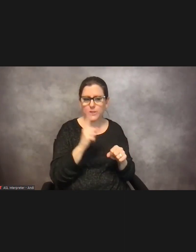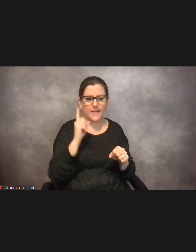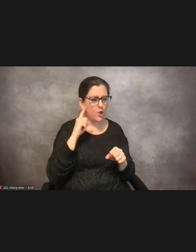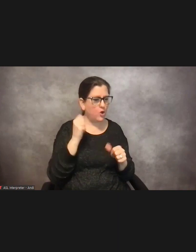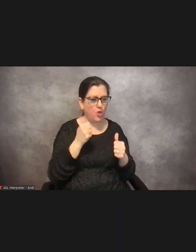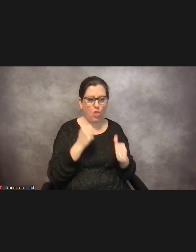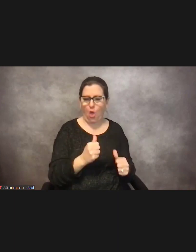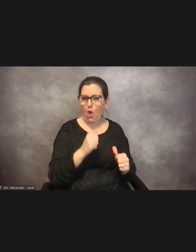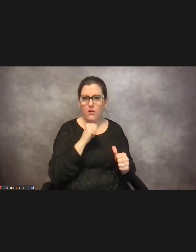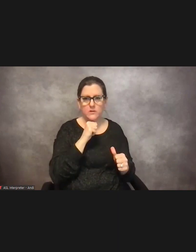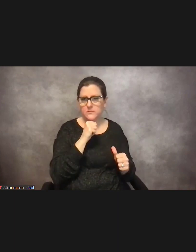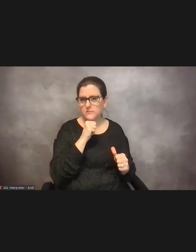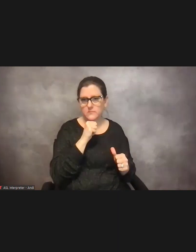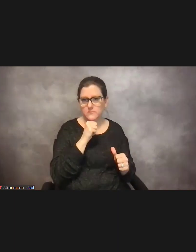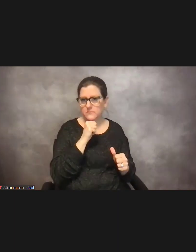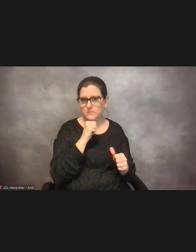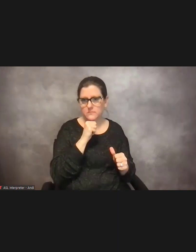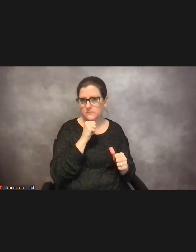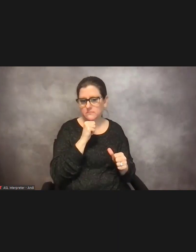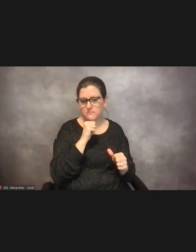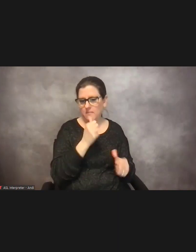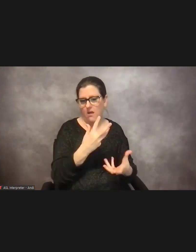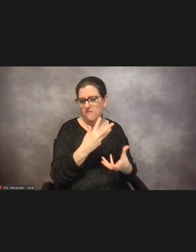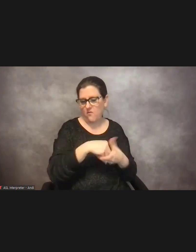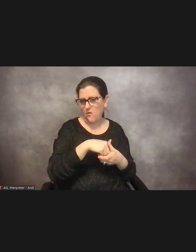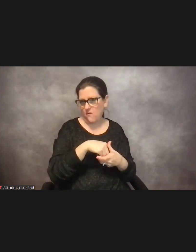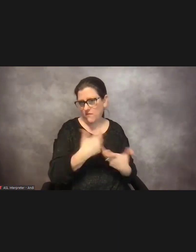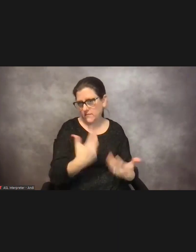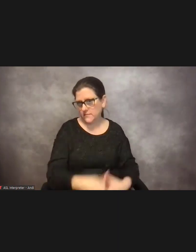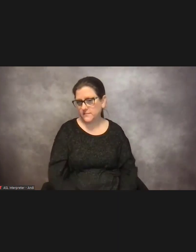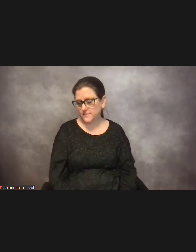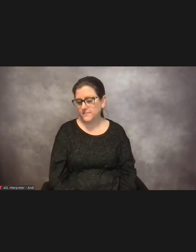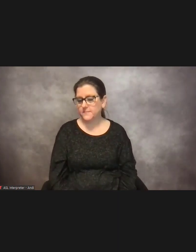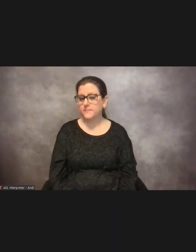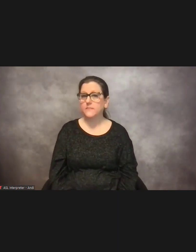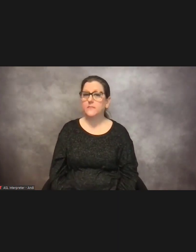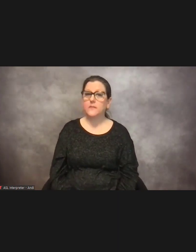hearing loss as, um, part of the things that they're dealing